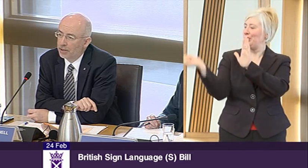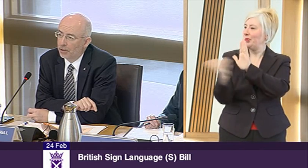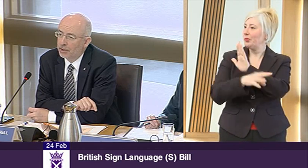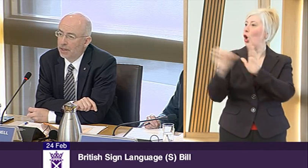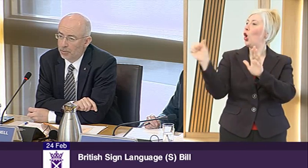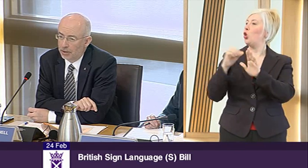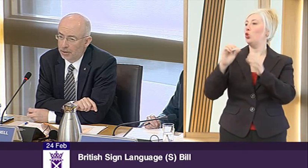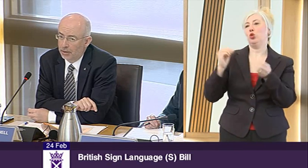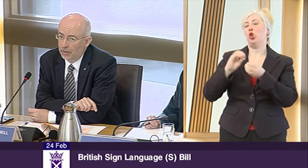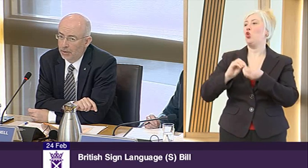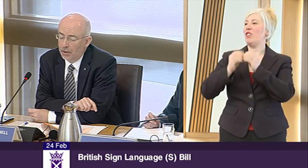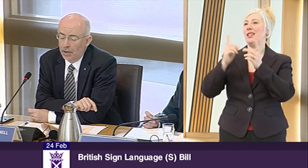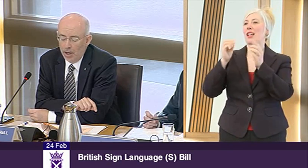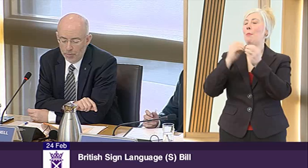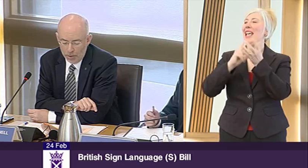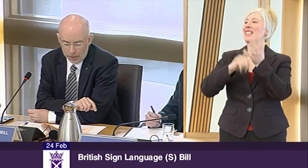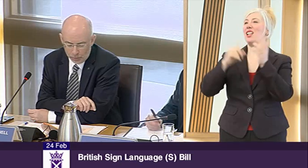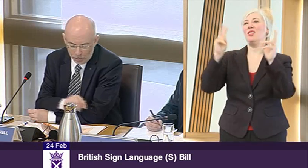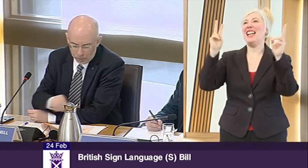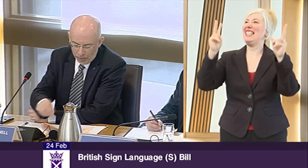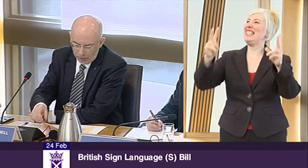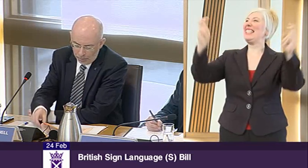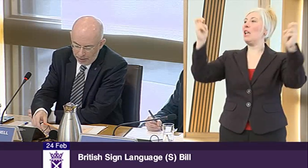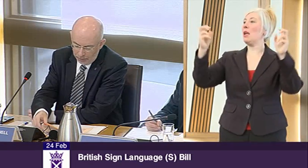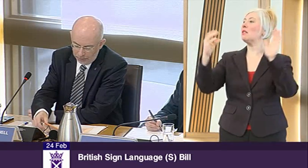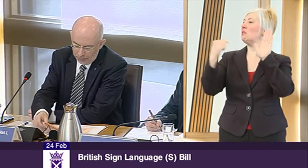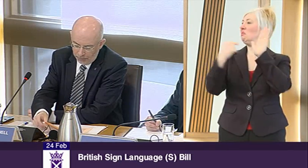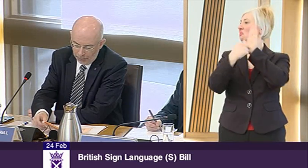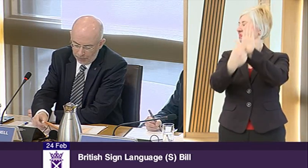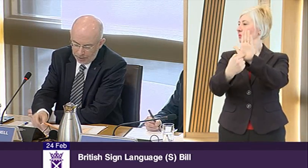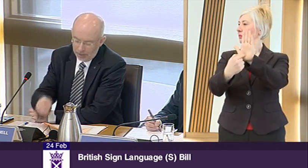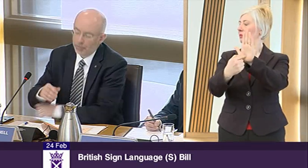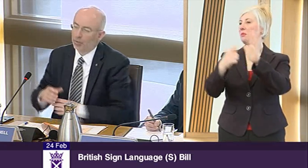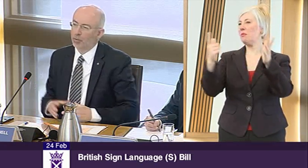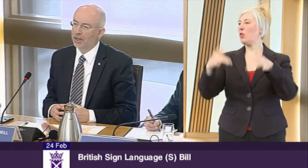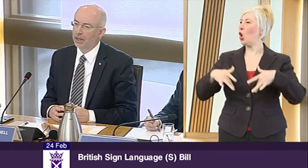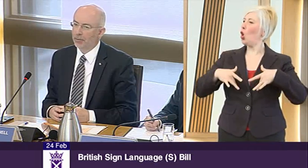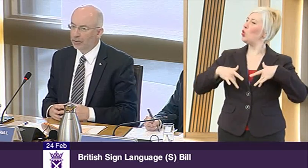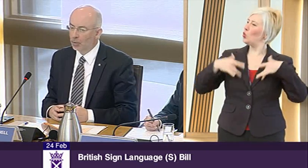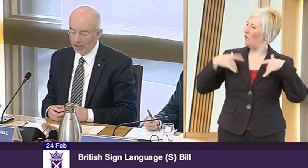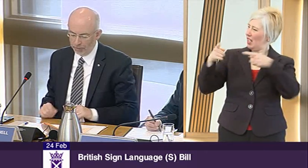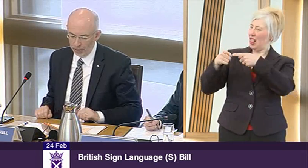by a requirement to publish a BSL statement. Does the panel feel that a statement would